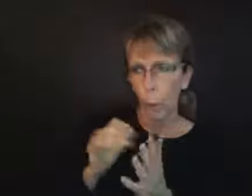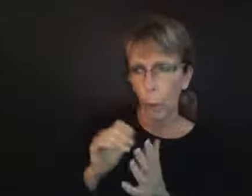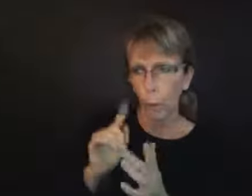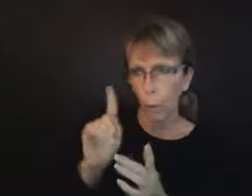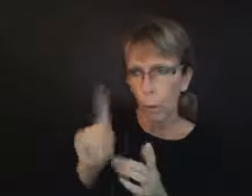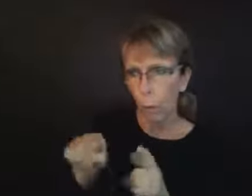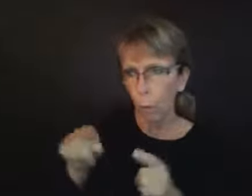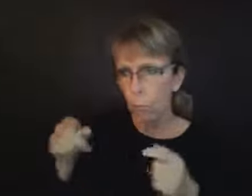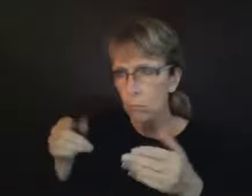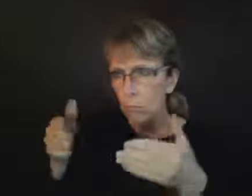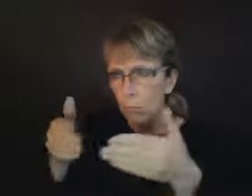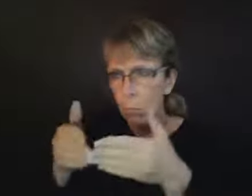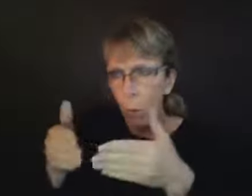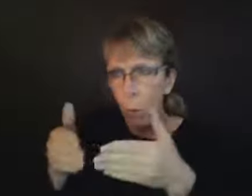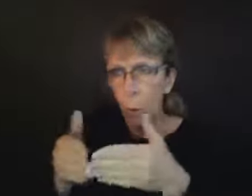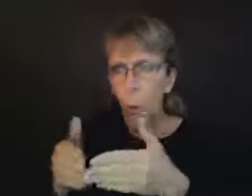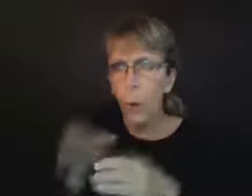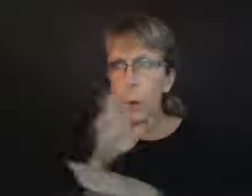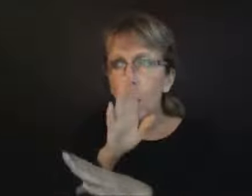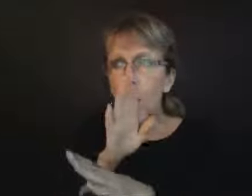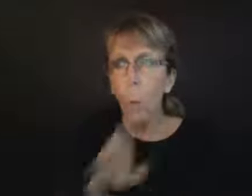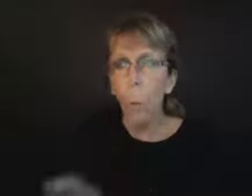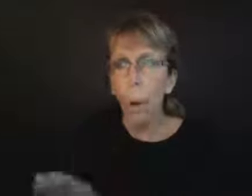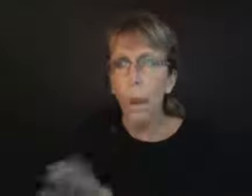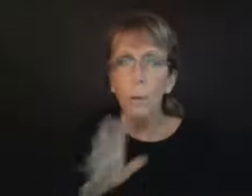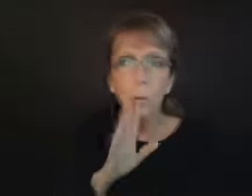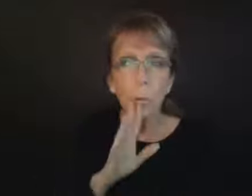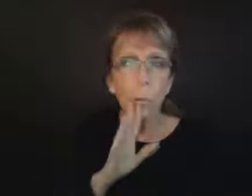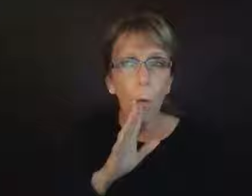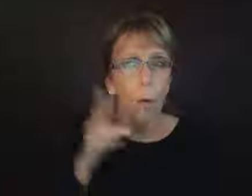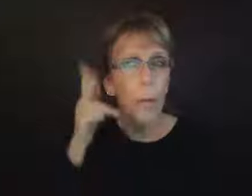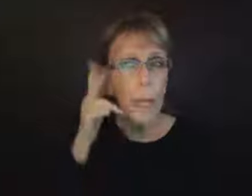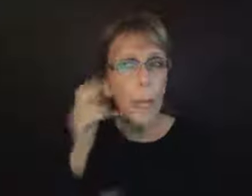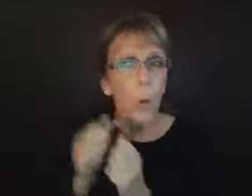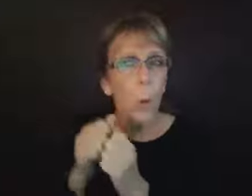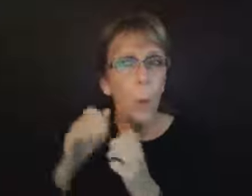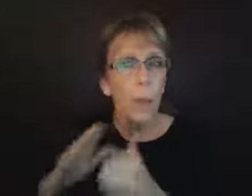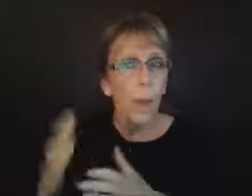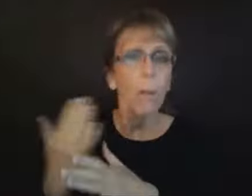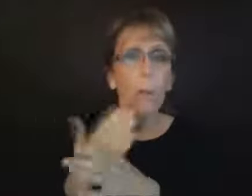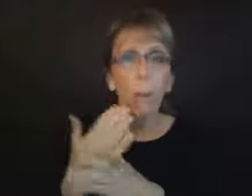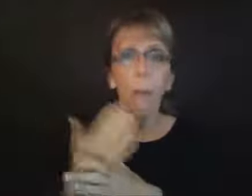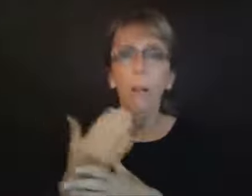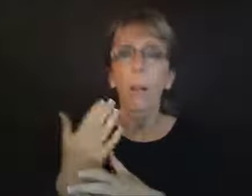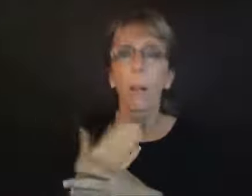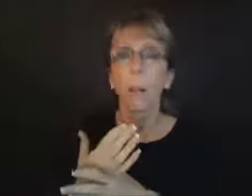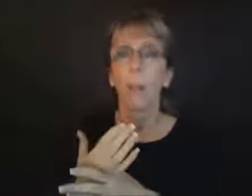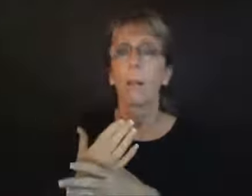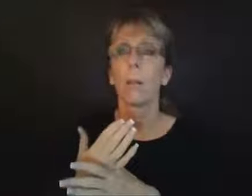We learned to find a quiet corner to meet so that we wouldn't be interrupted by background noise.